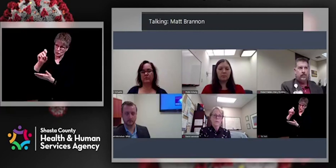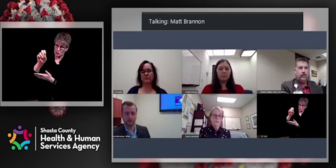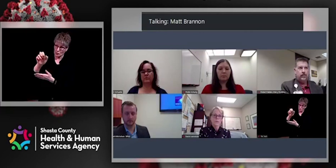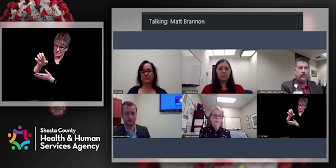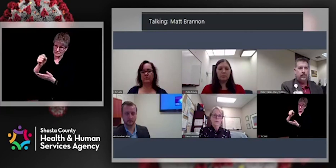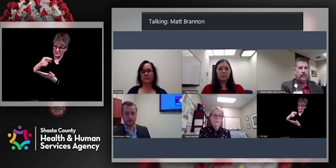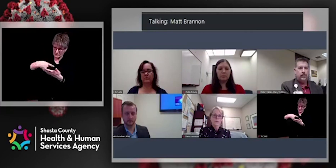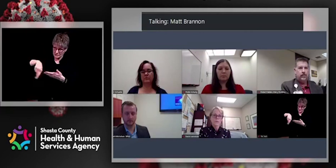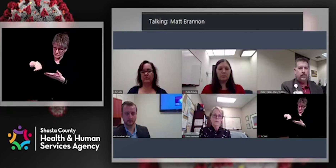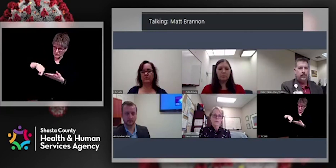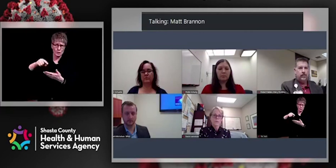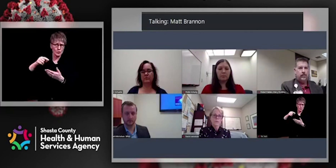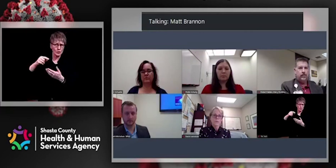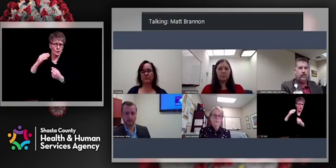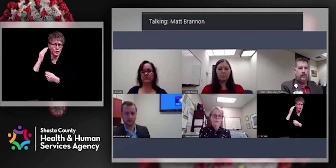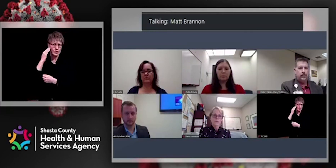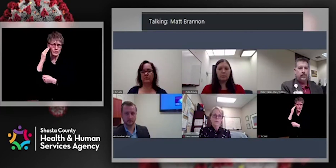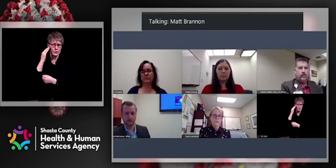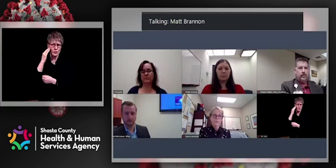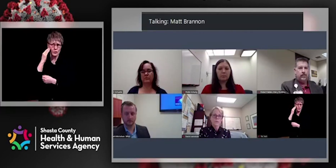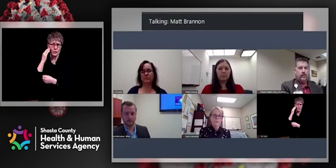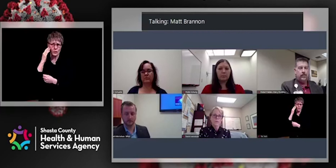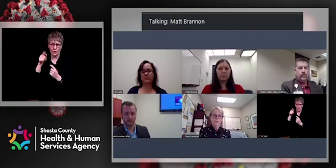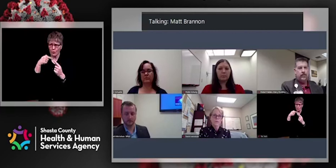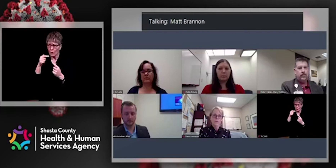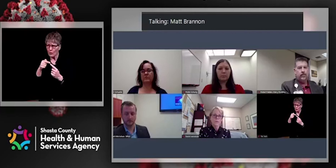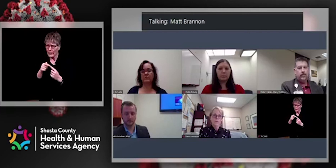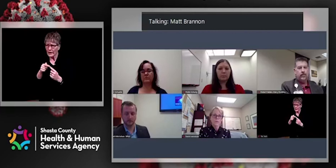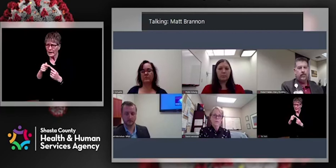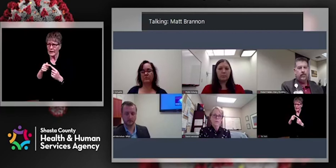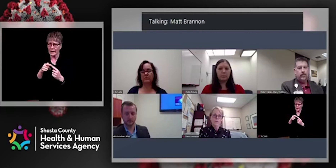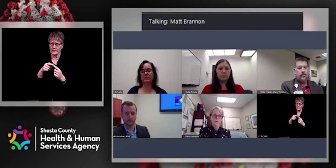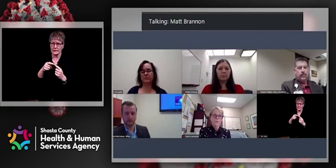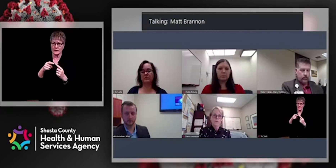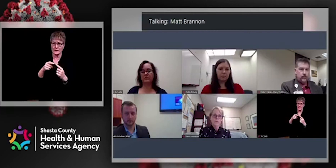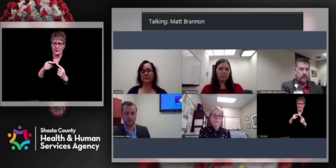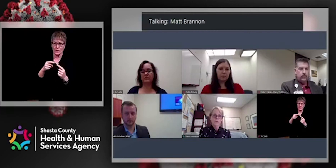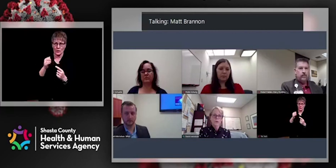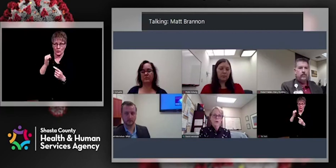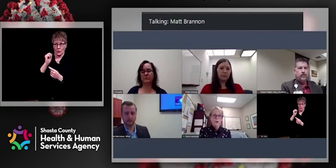distributing it or will we have to wait a little longer? Do we know how long we'd have to wait?